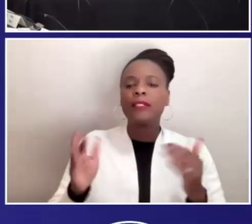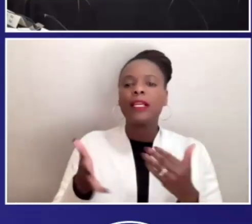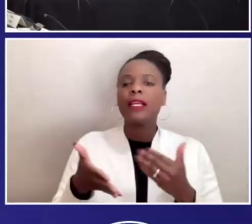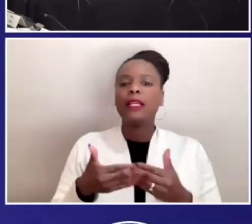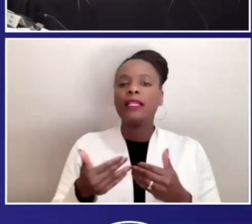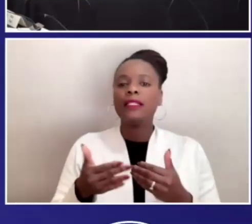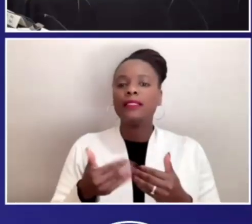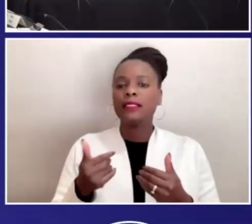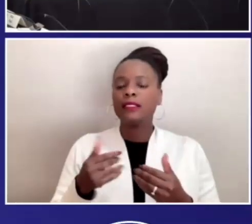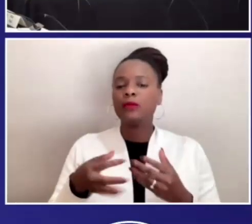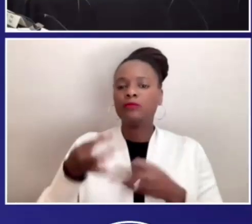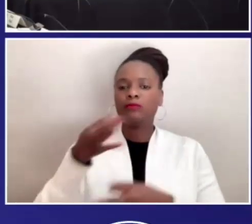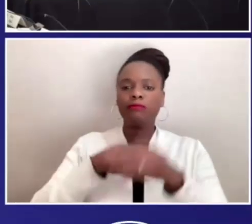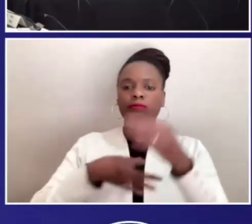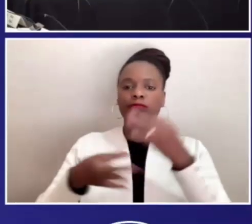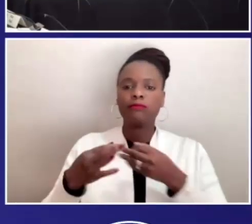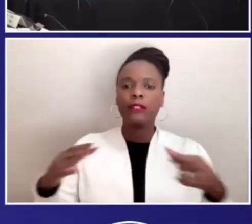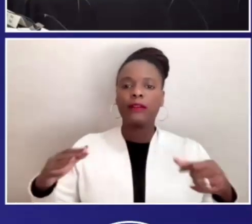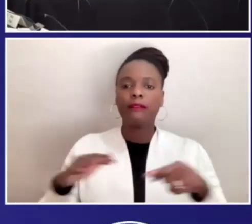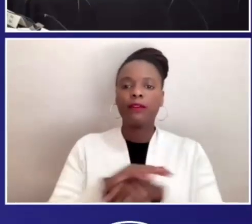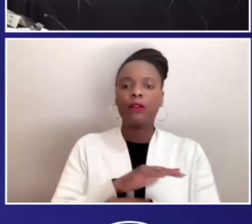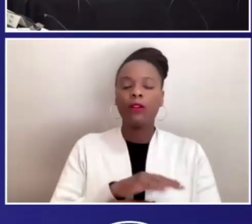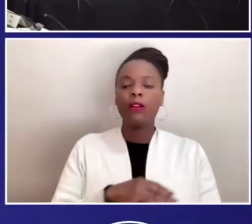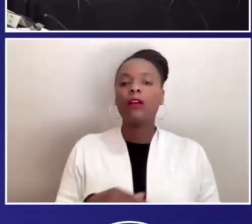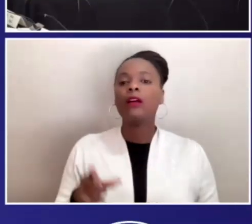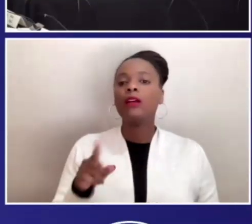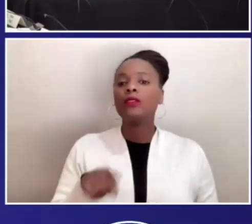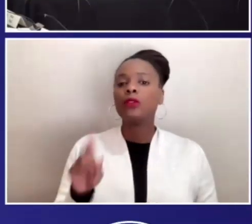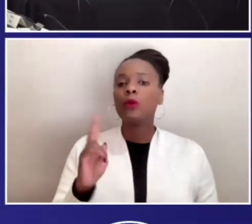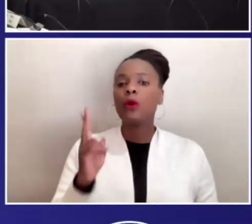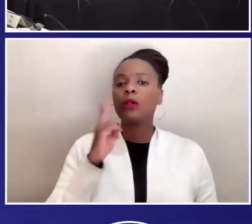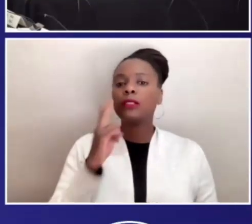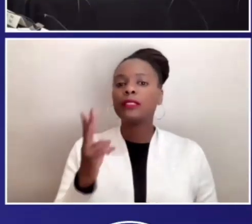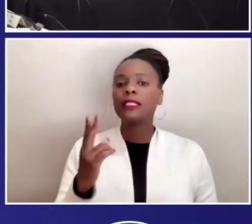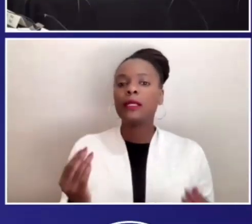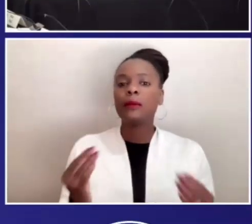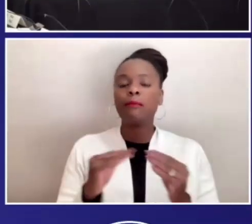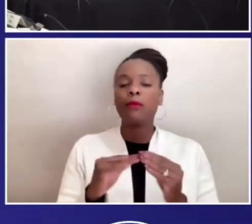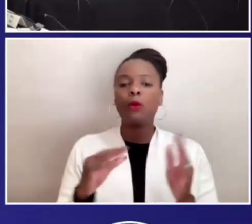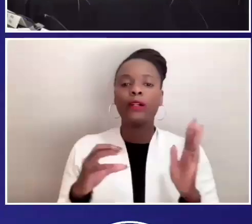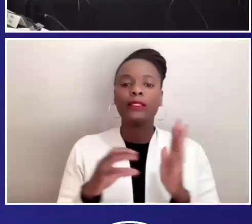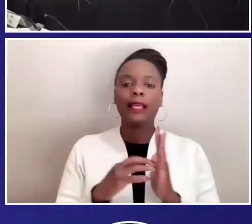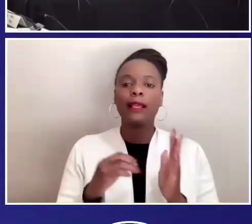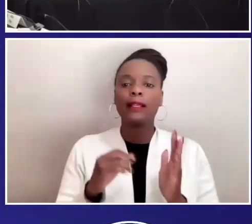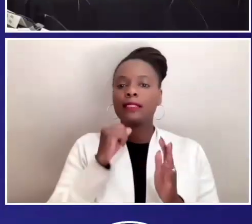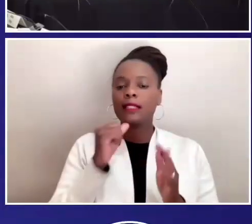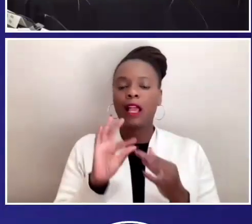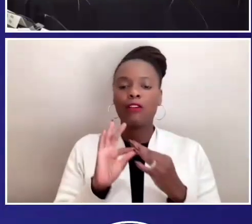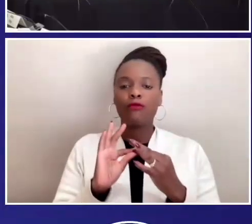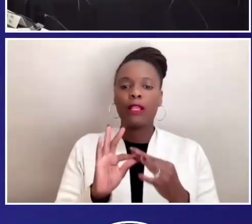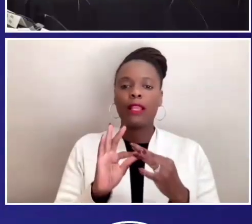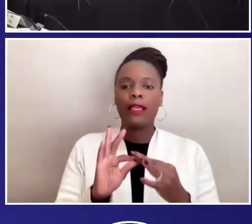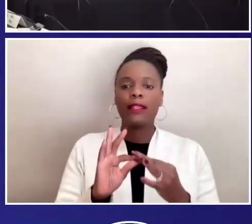a replace. So the reason you're seeing additional text in here that really is not relevant to the purposes of these